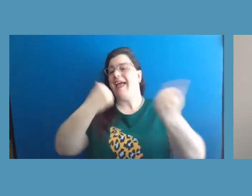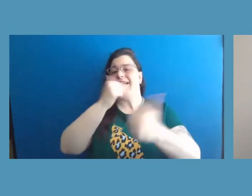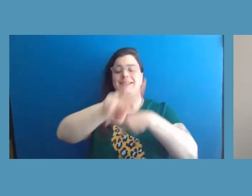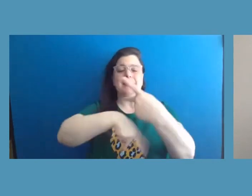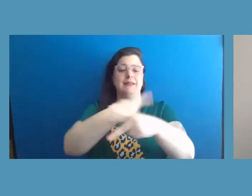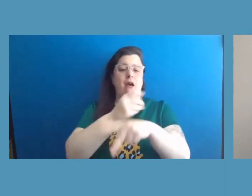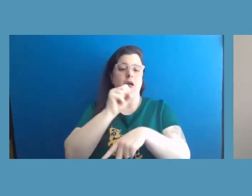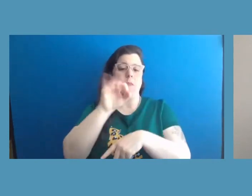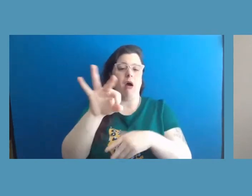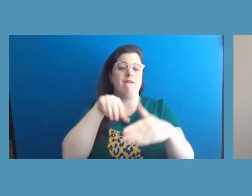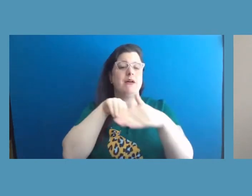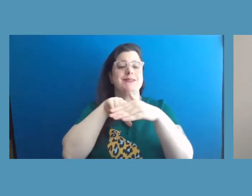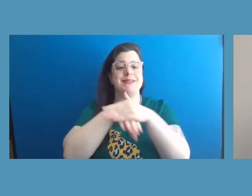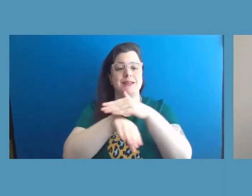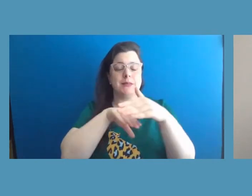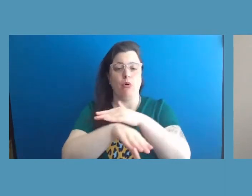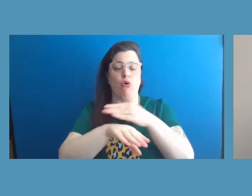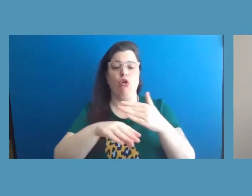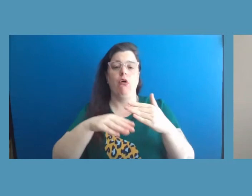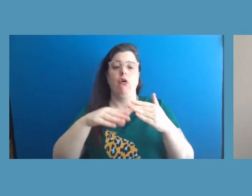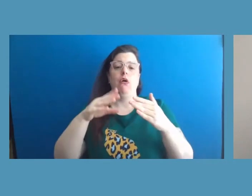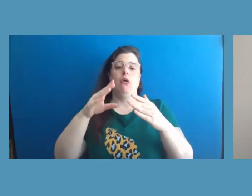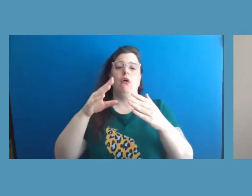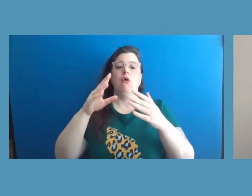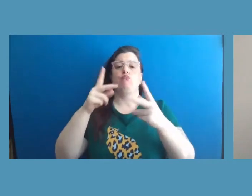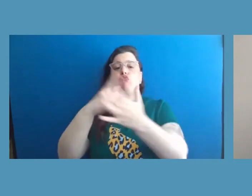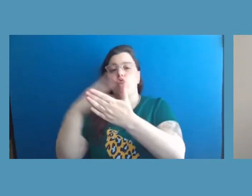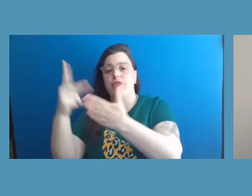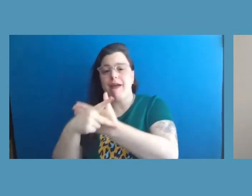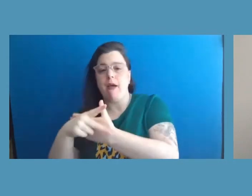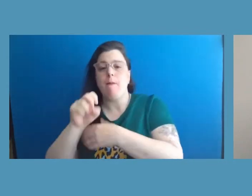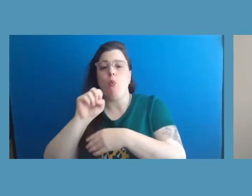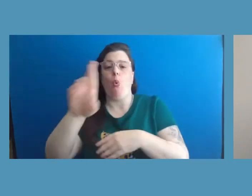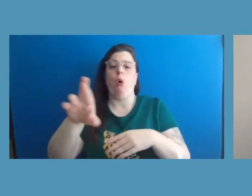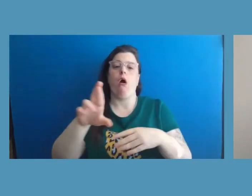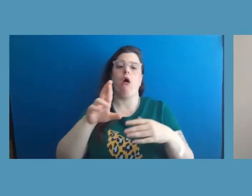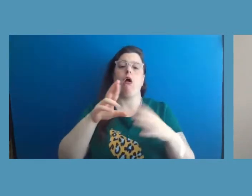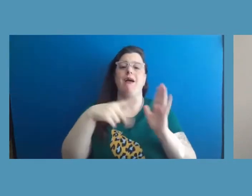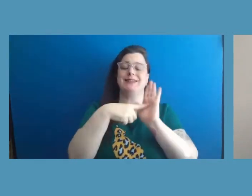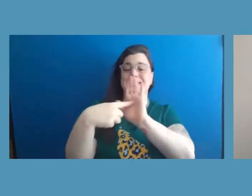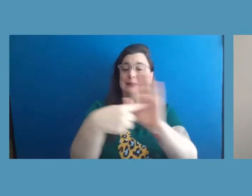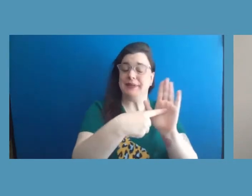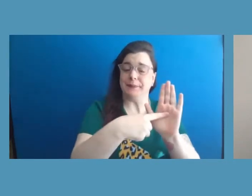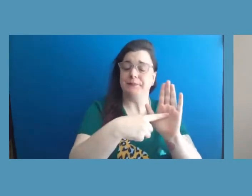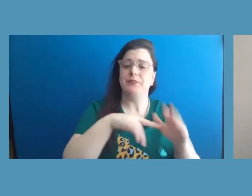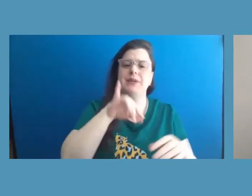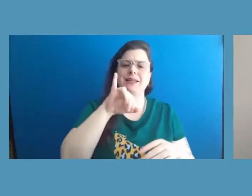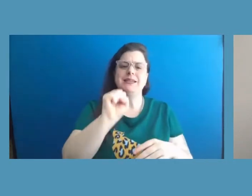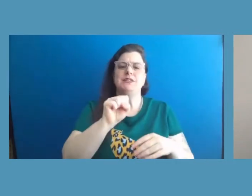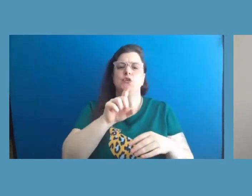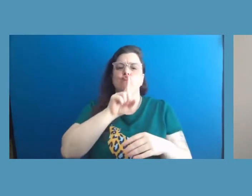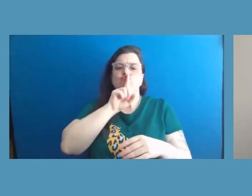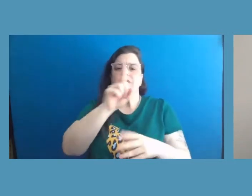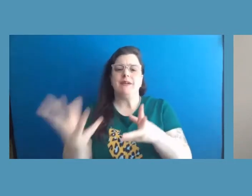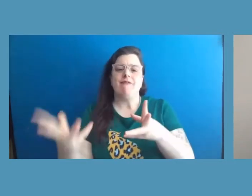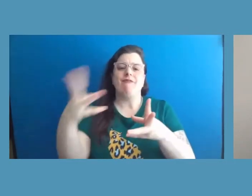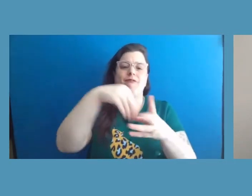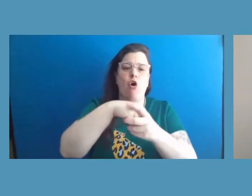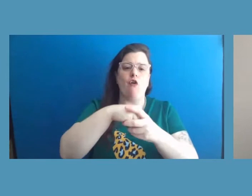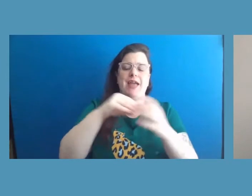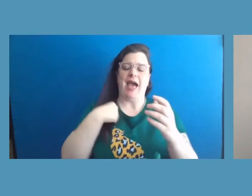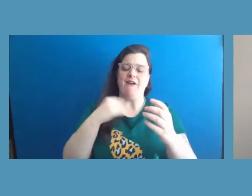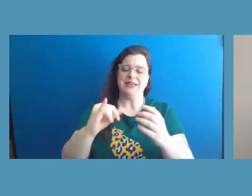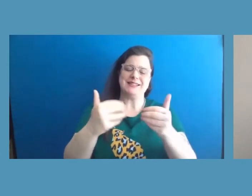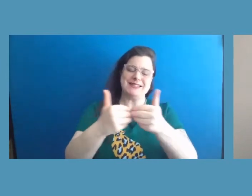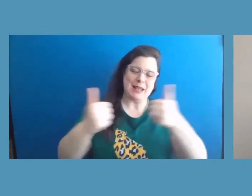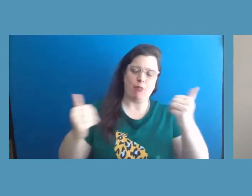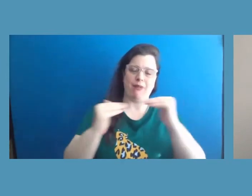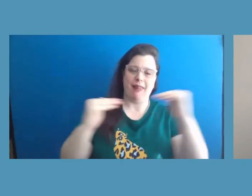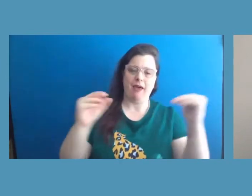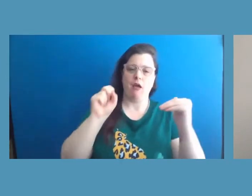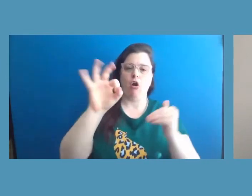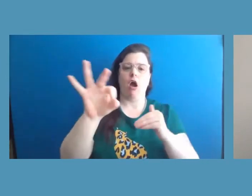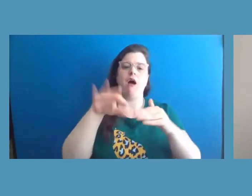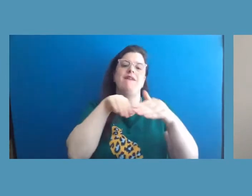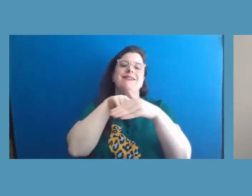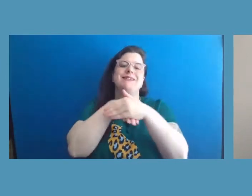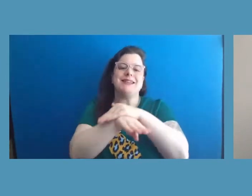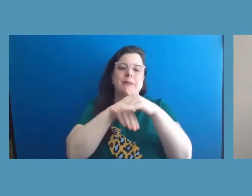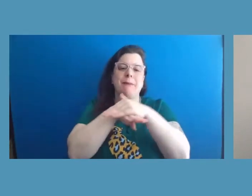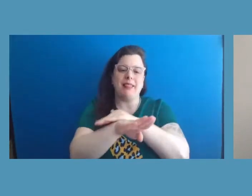in development in any kind of accessible program or project as well as the model. And the involvement